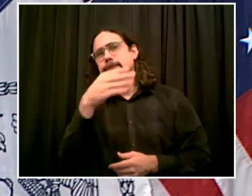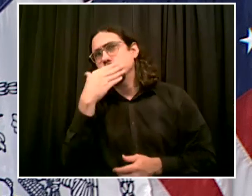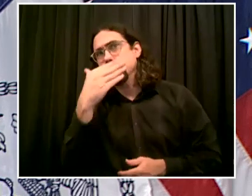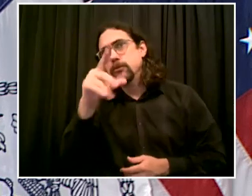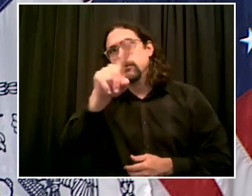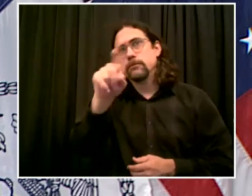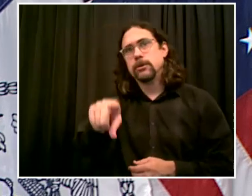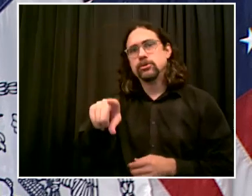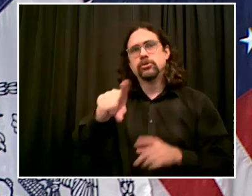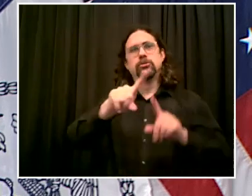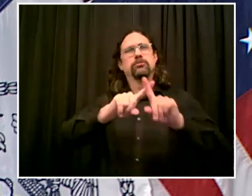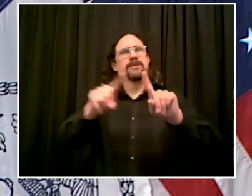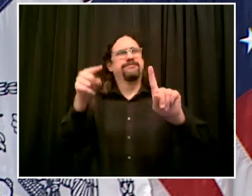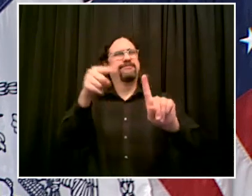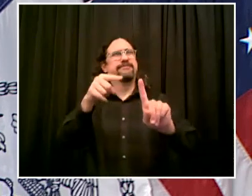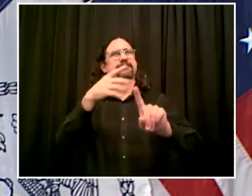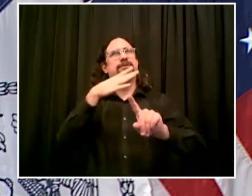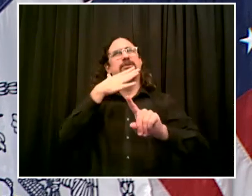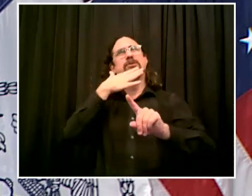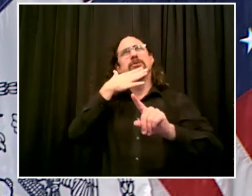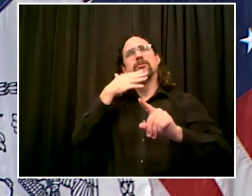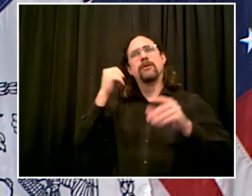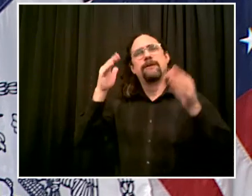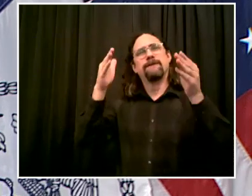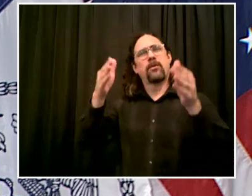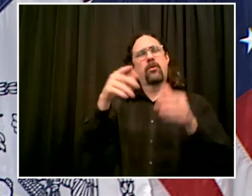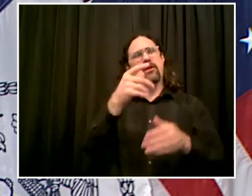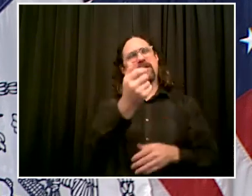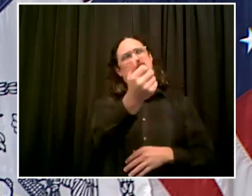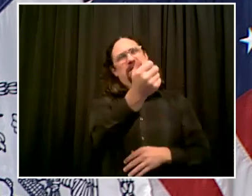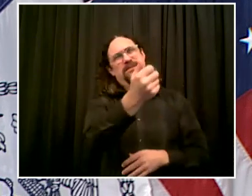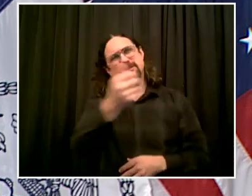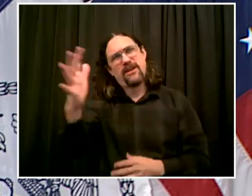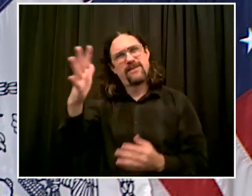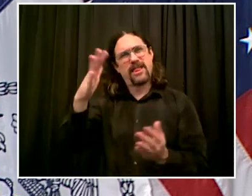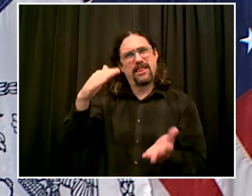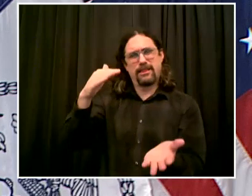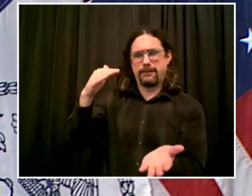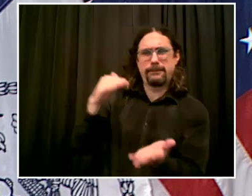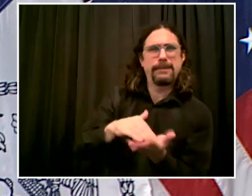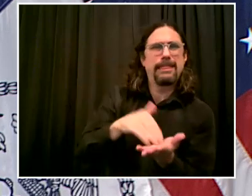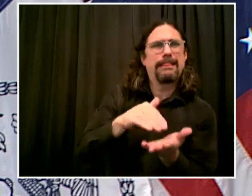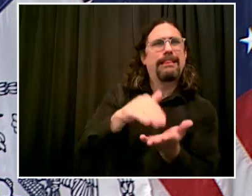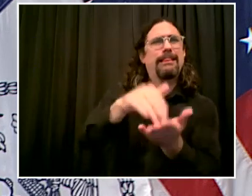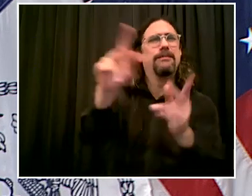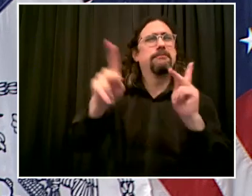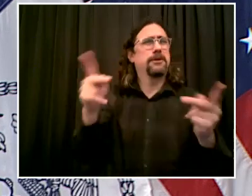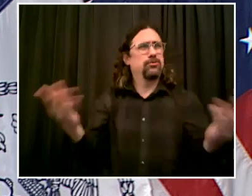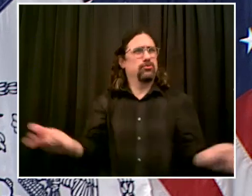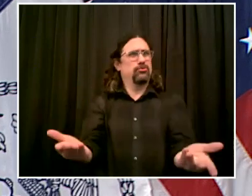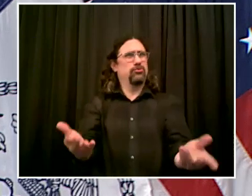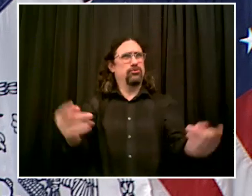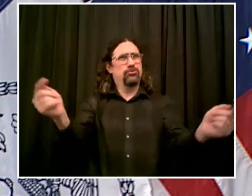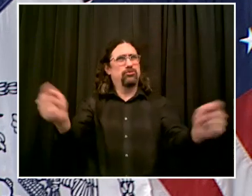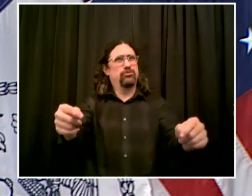LET'S FOCUS ON WORKING PEOPLE. LET'S FOCUS ON THE MILLIONS UPON MILLIONS OF PEOPLE WHO DO THEIR JOBS EVERY DAY OR